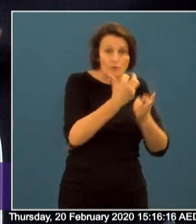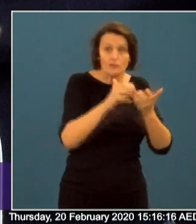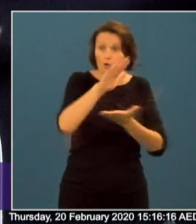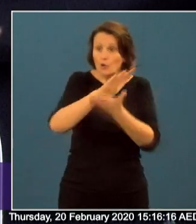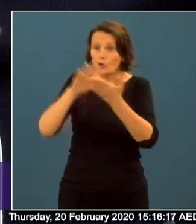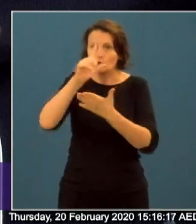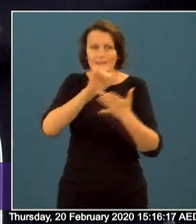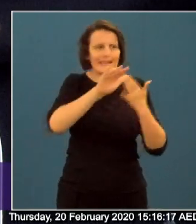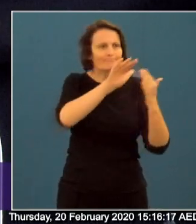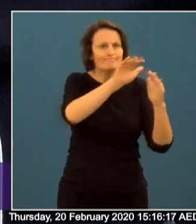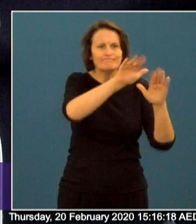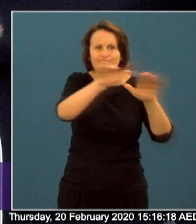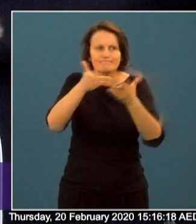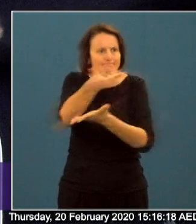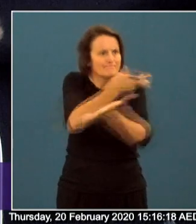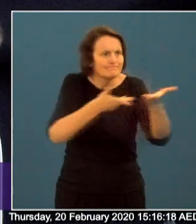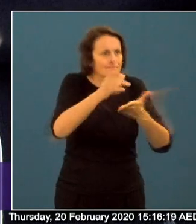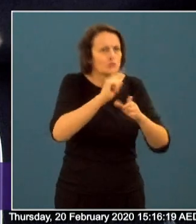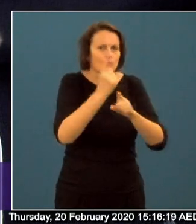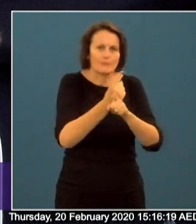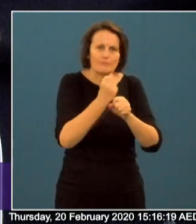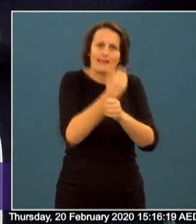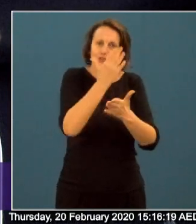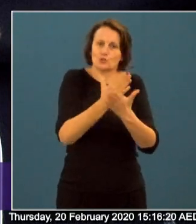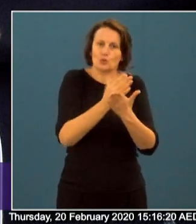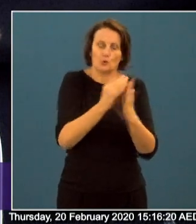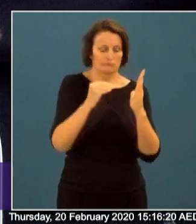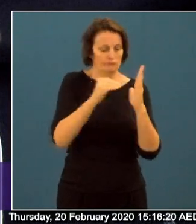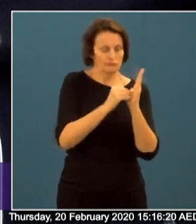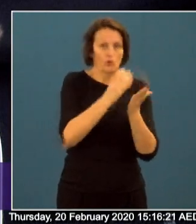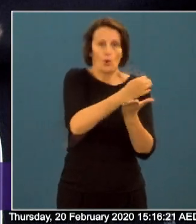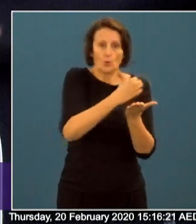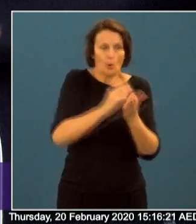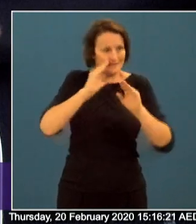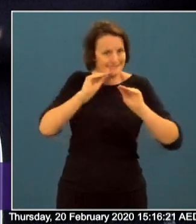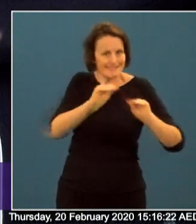in order to develop the curricula. But, in order to complement the curricula, we must have training opportunities.